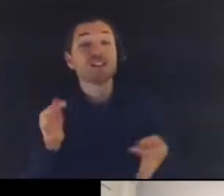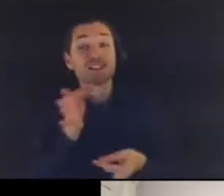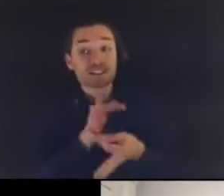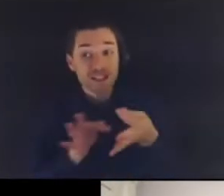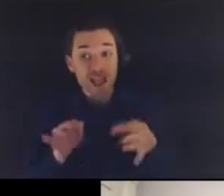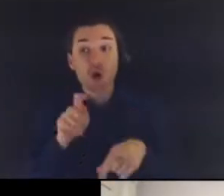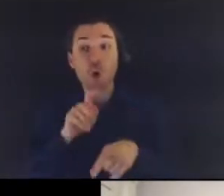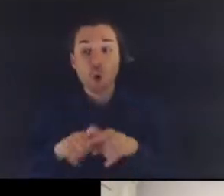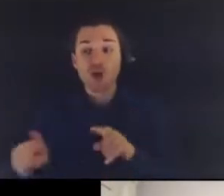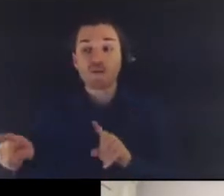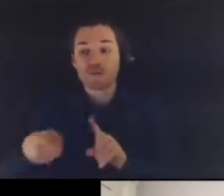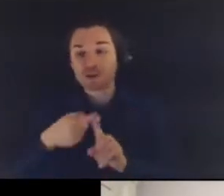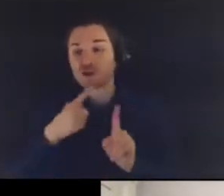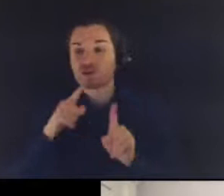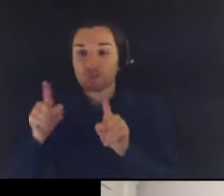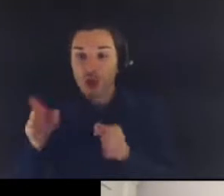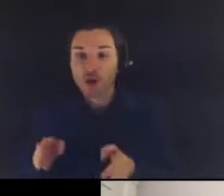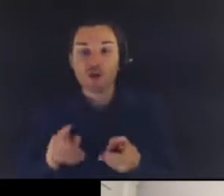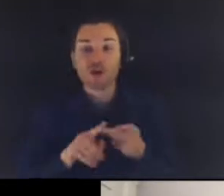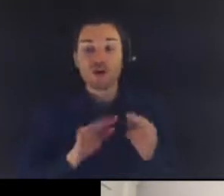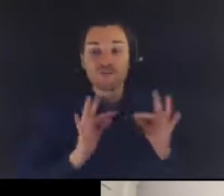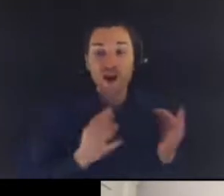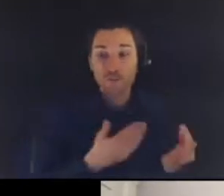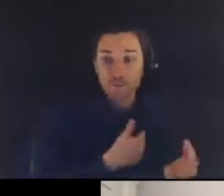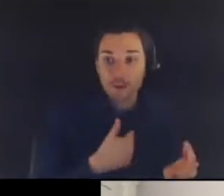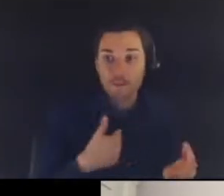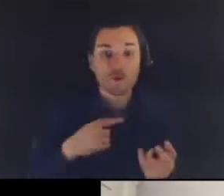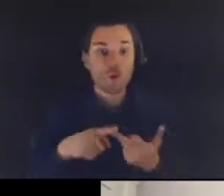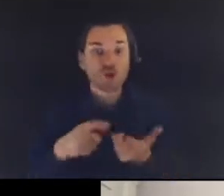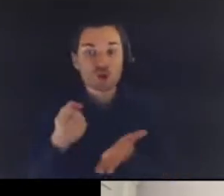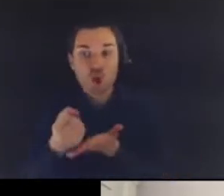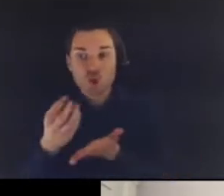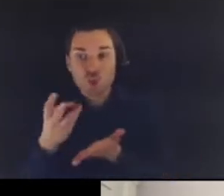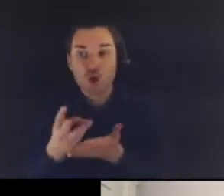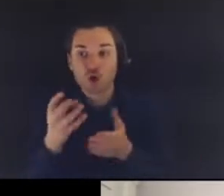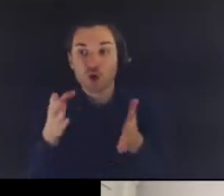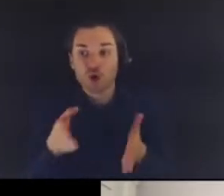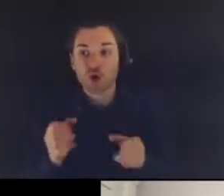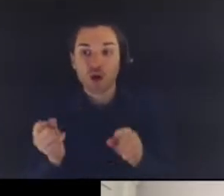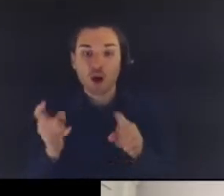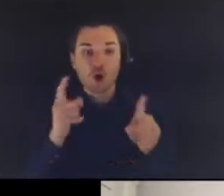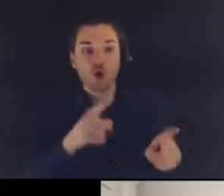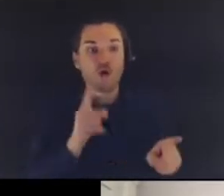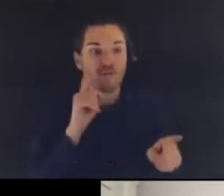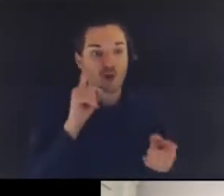call a family member that can help in distress, call a social worker that can help in distress.